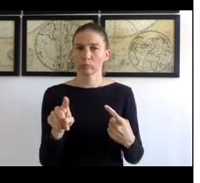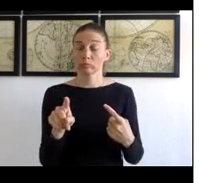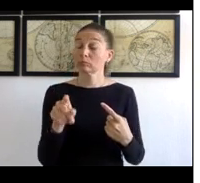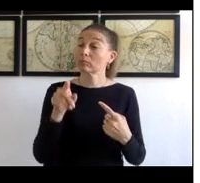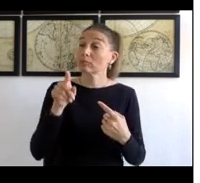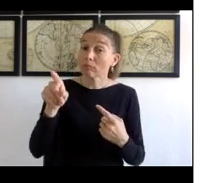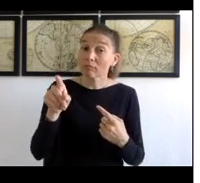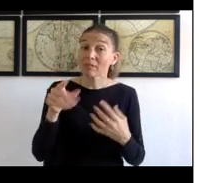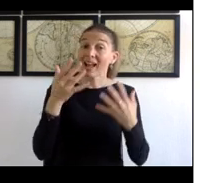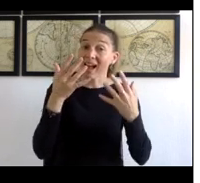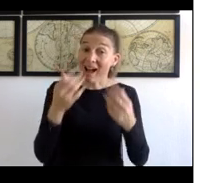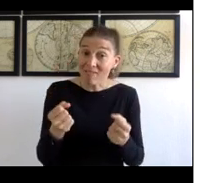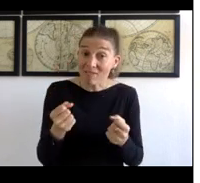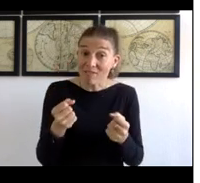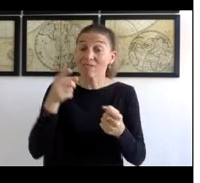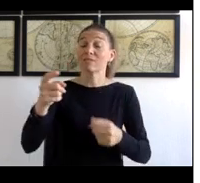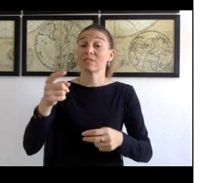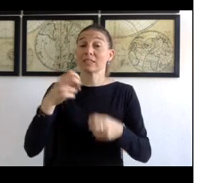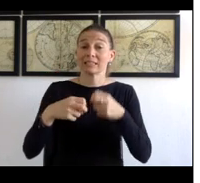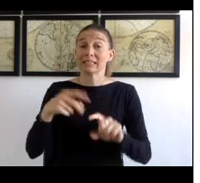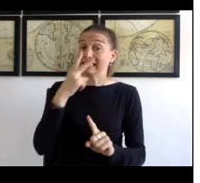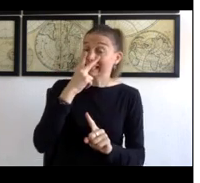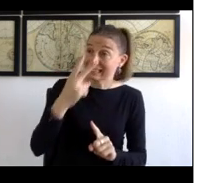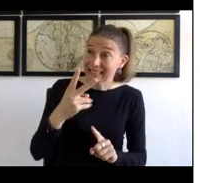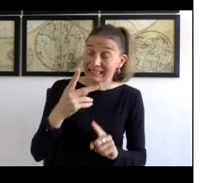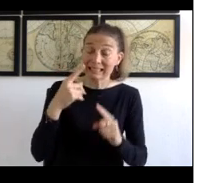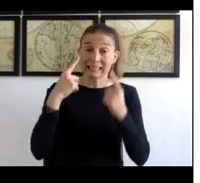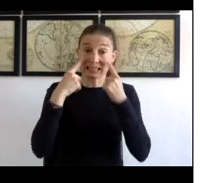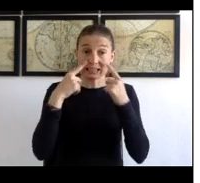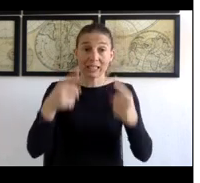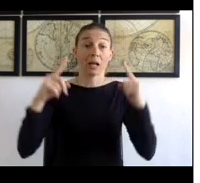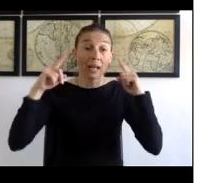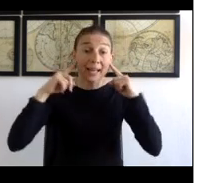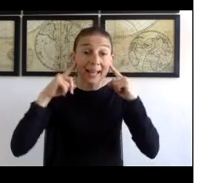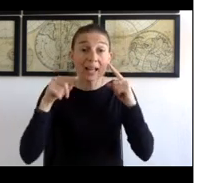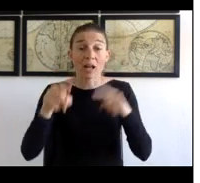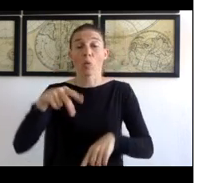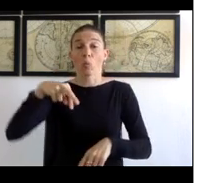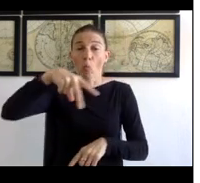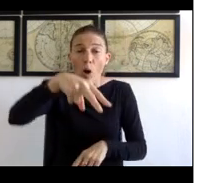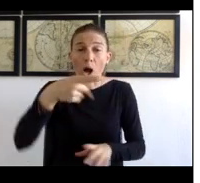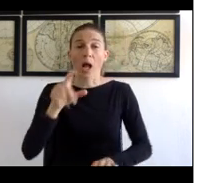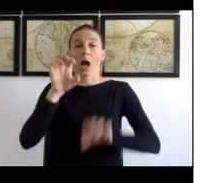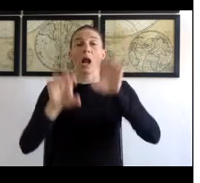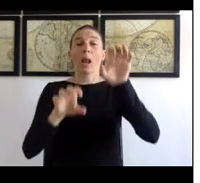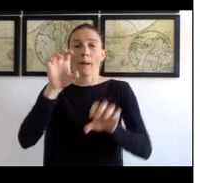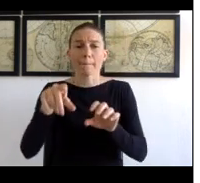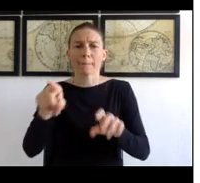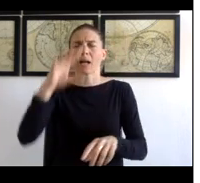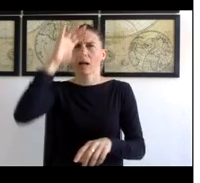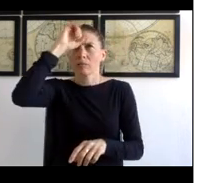walking, remembering, difficulties with self-care or communicating.